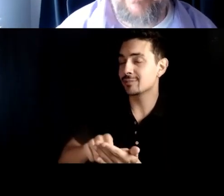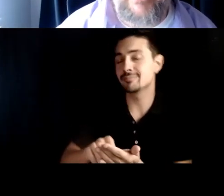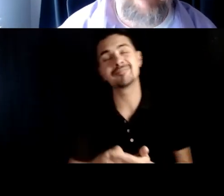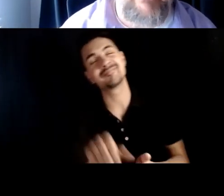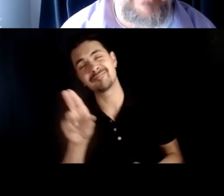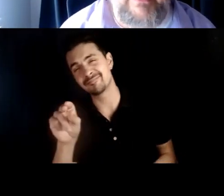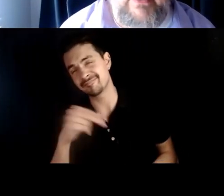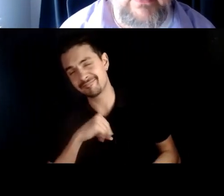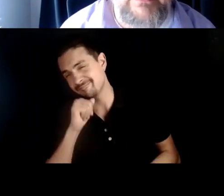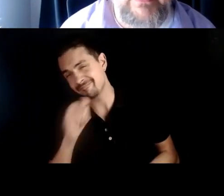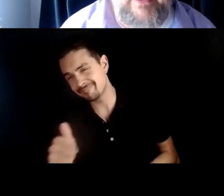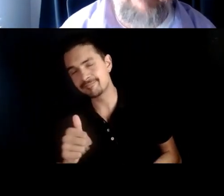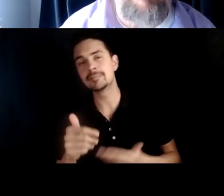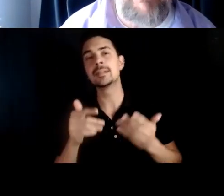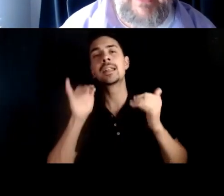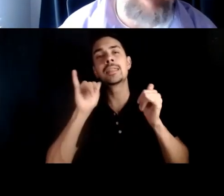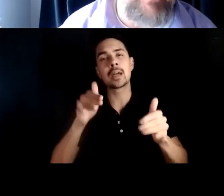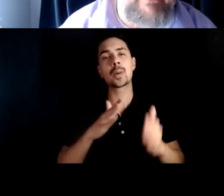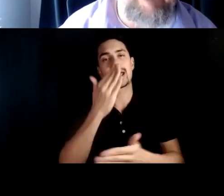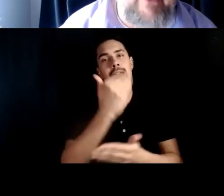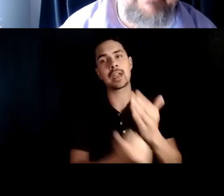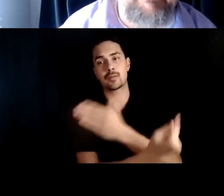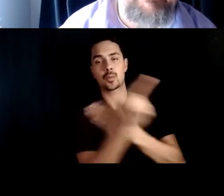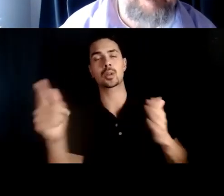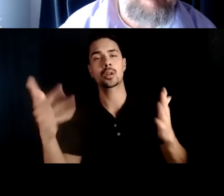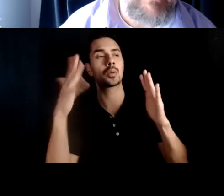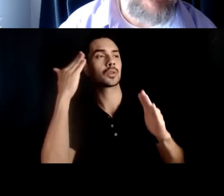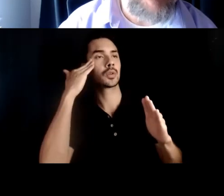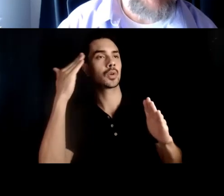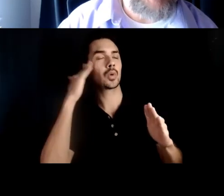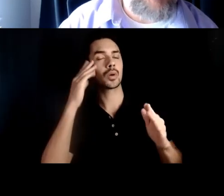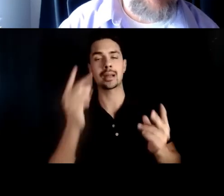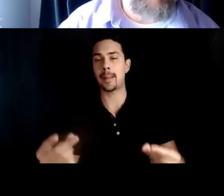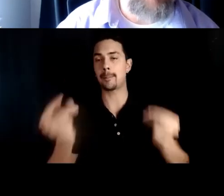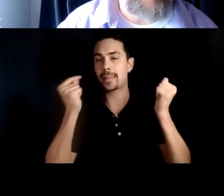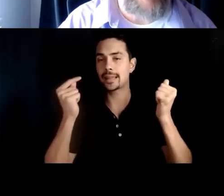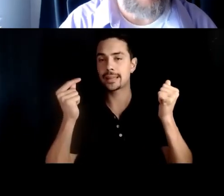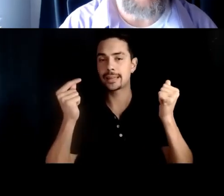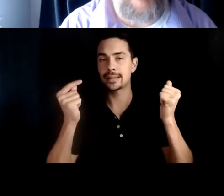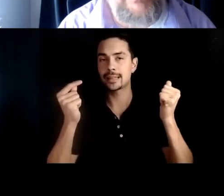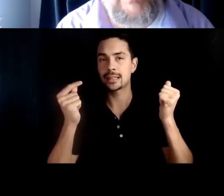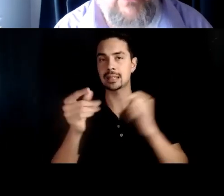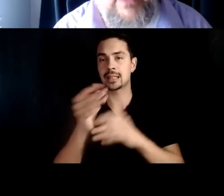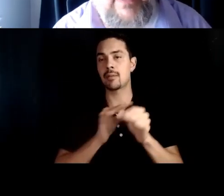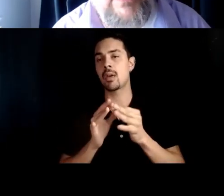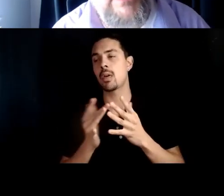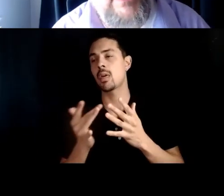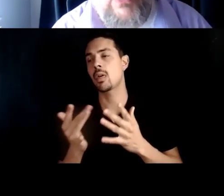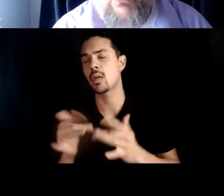so that everybody knows everything upfront. So if a provider is willing to write letters,